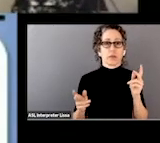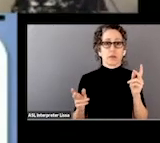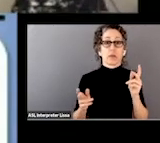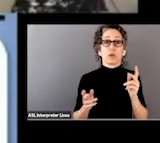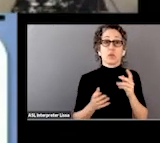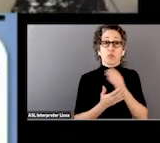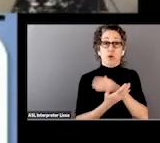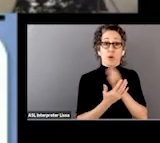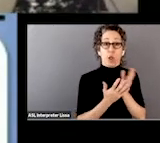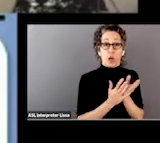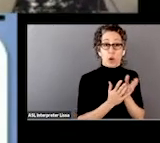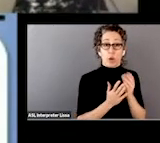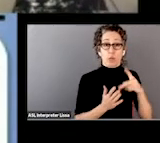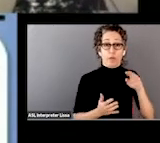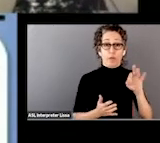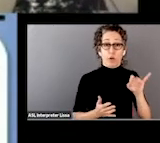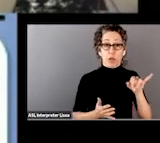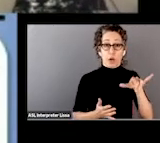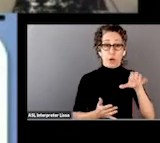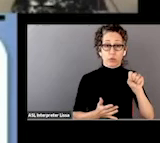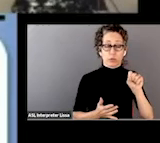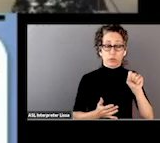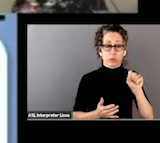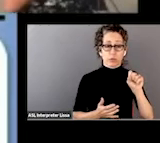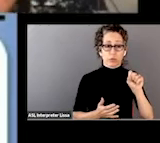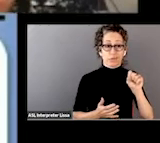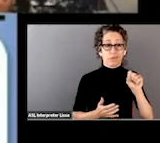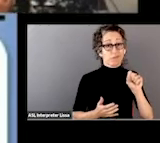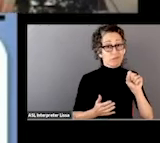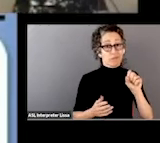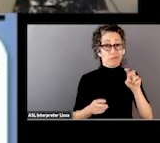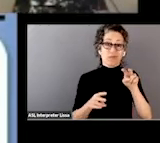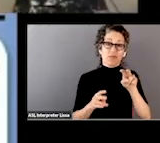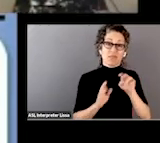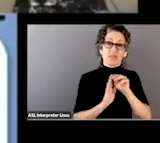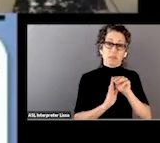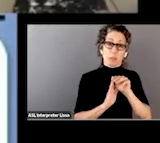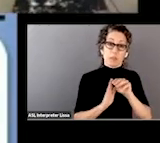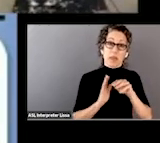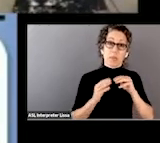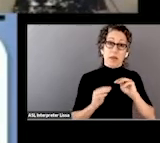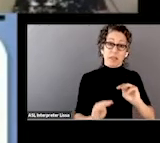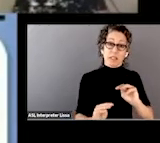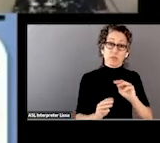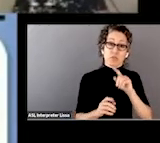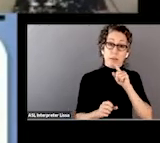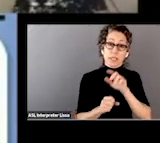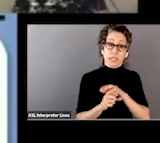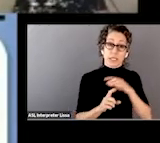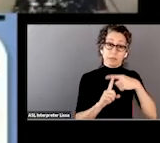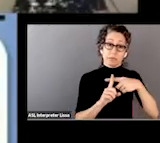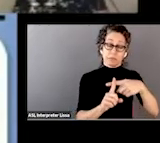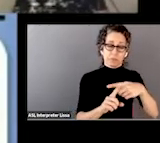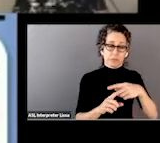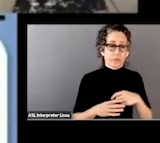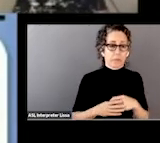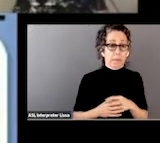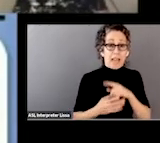And our results are promising. They illustrate the efficiency and accuracy of the methods